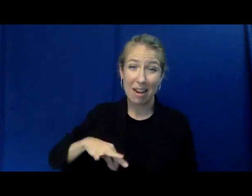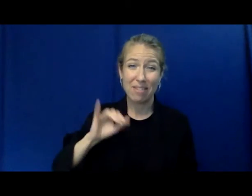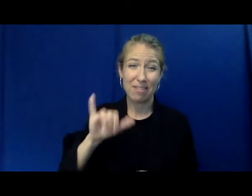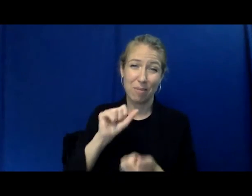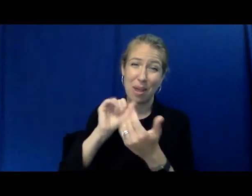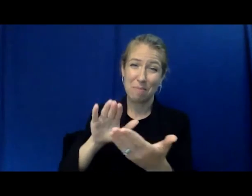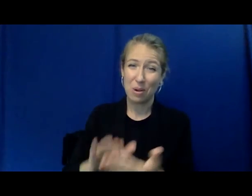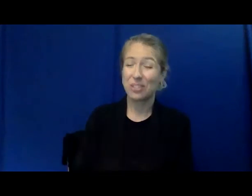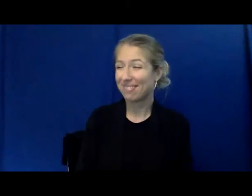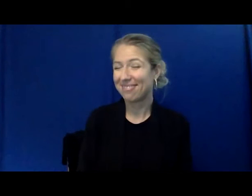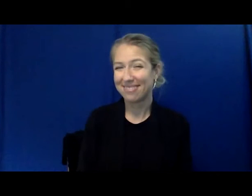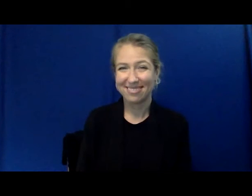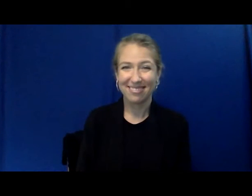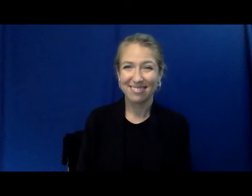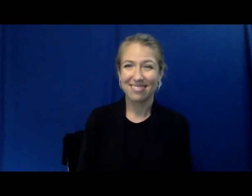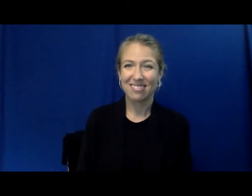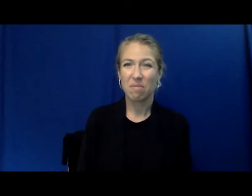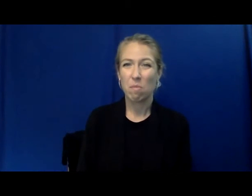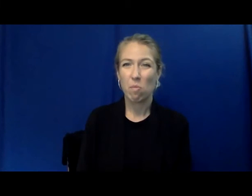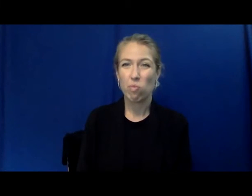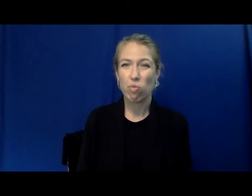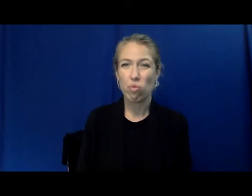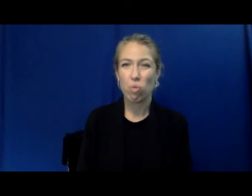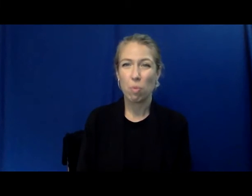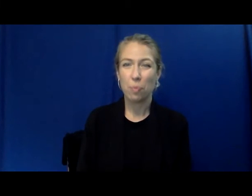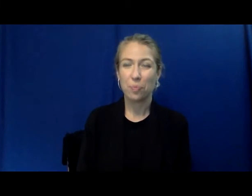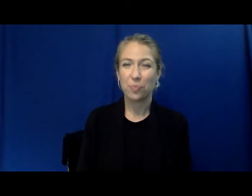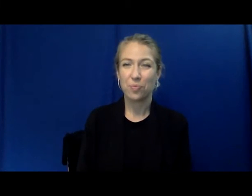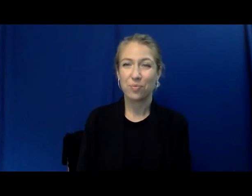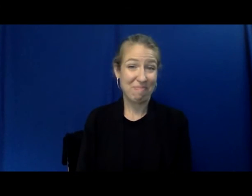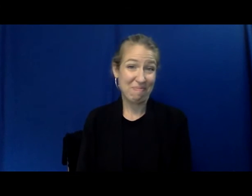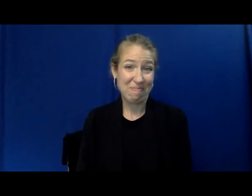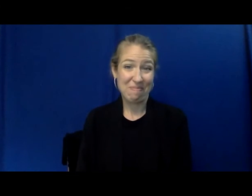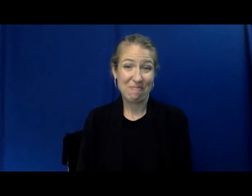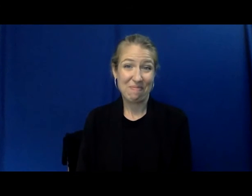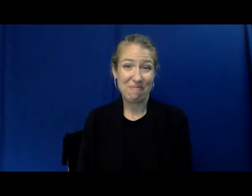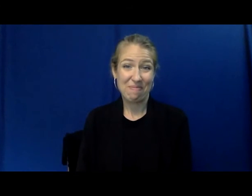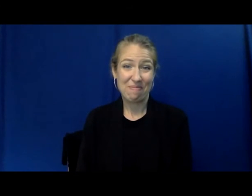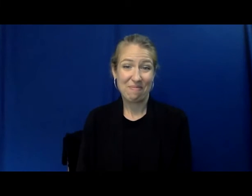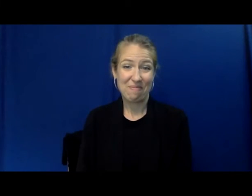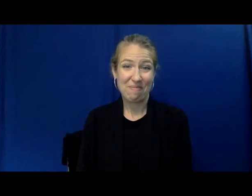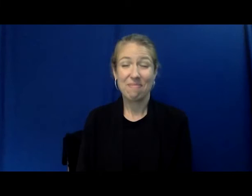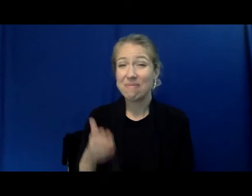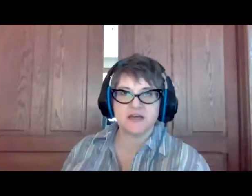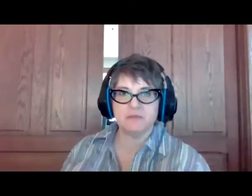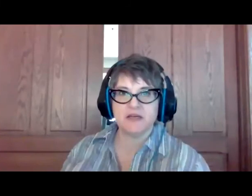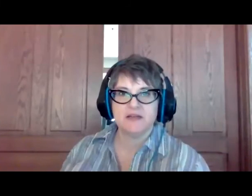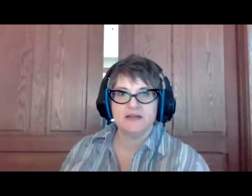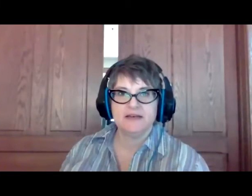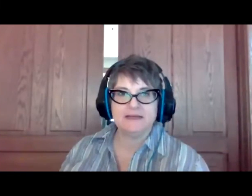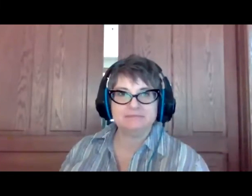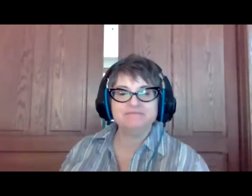I think that might be a better way for employers to learn about a candidate of any type.